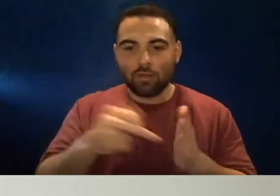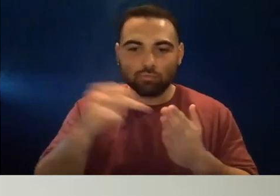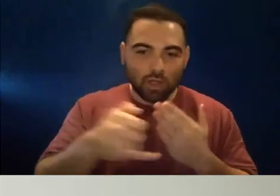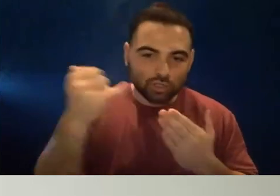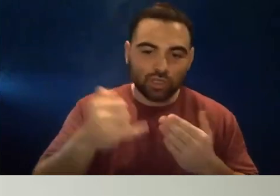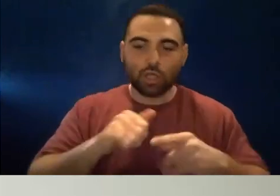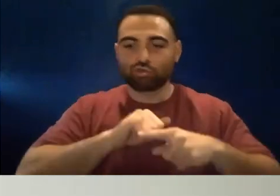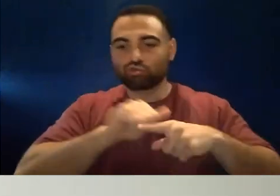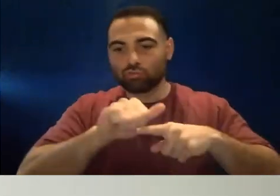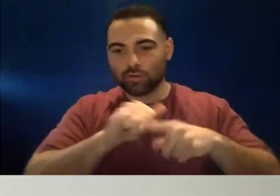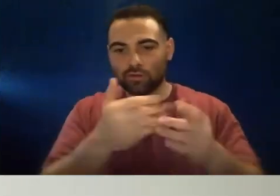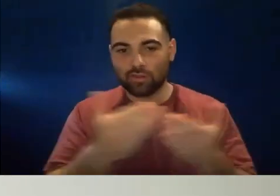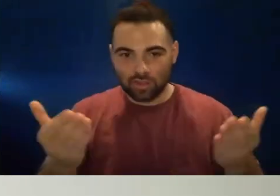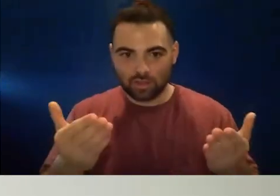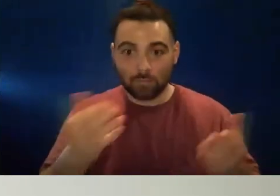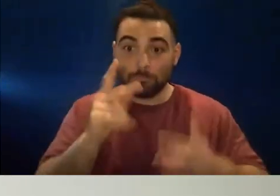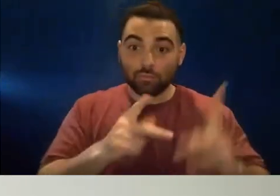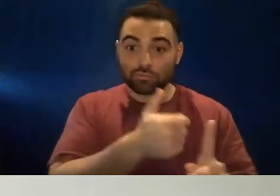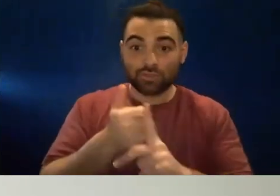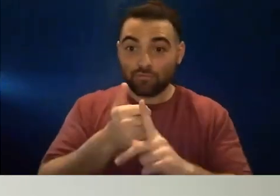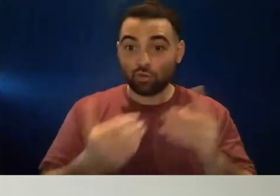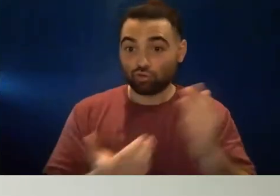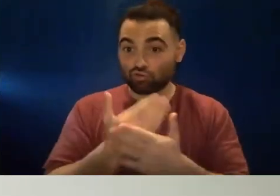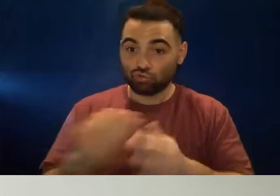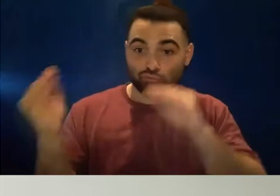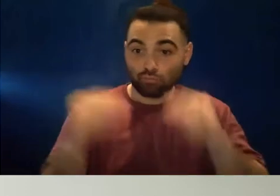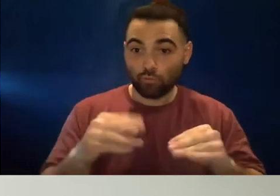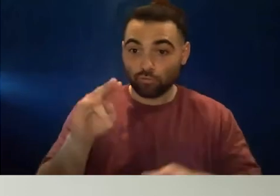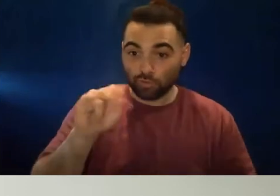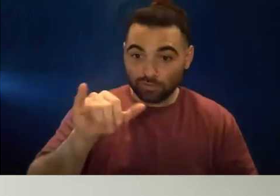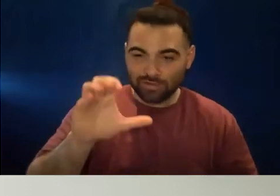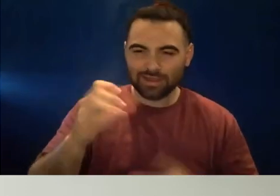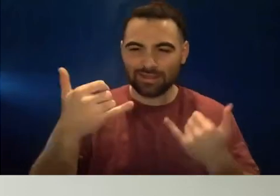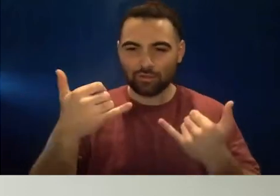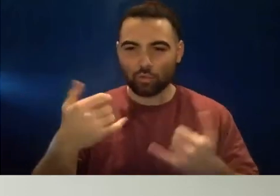who were new to the city or newly disabled, and were still trying to figure out how to get around.